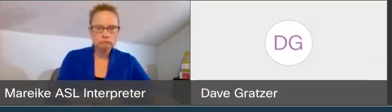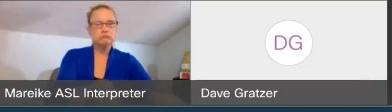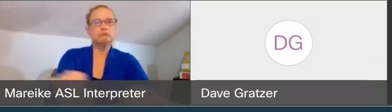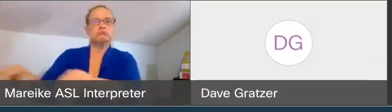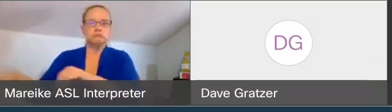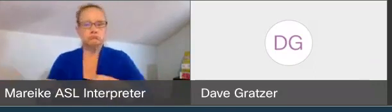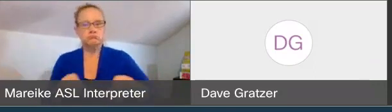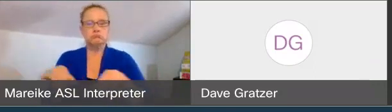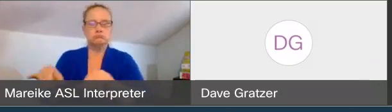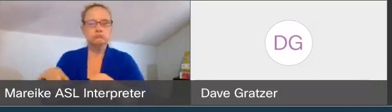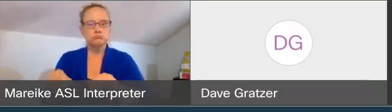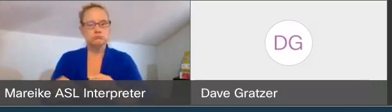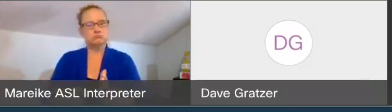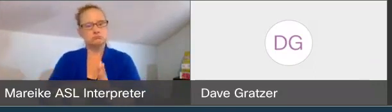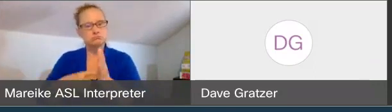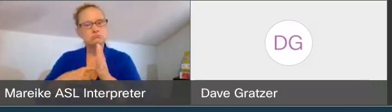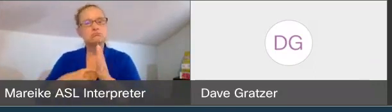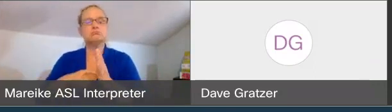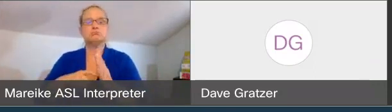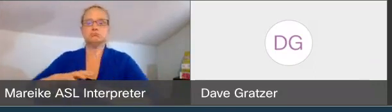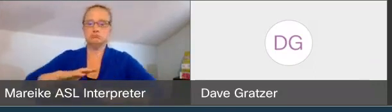they meet the standards of both the mental health community and the criminal justice